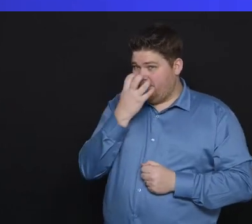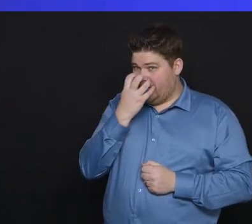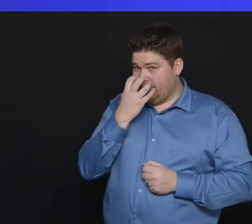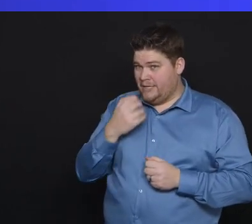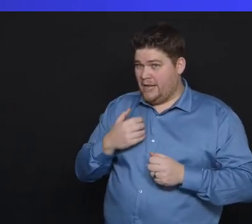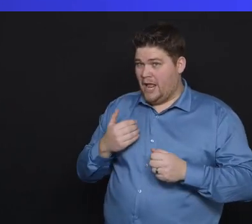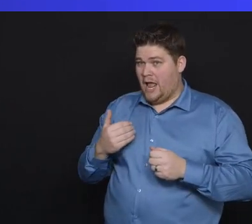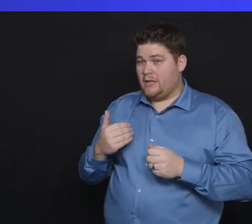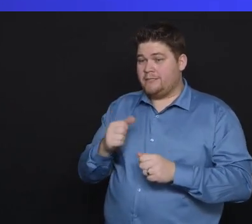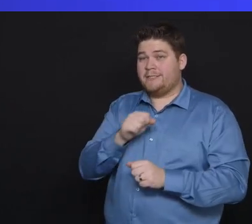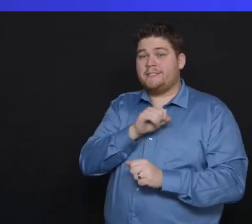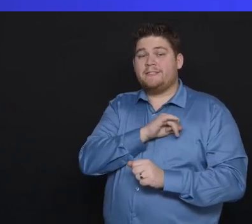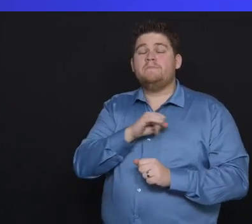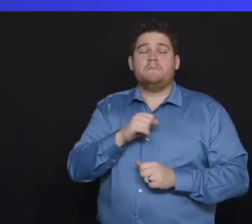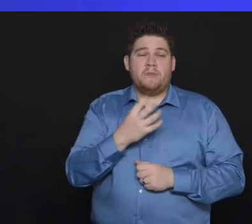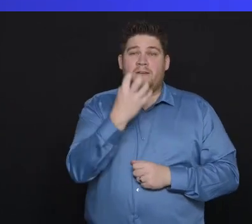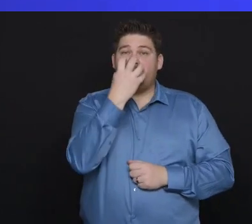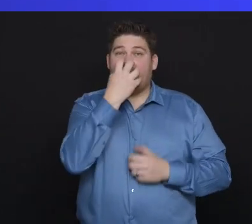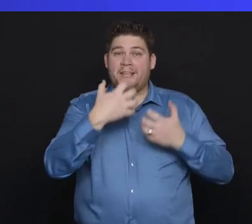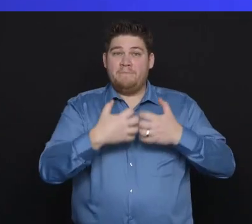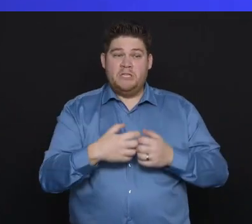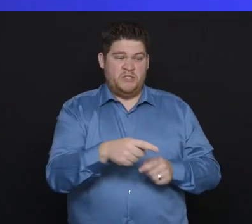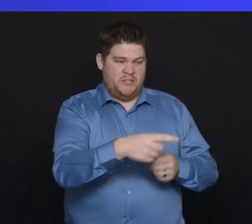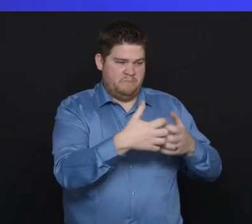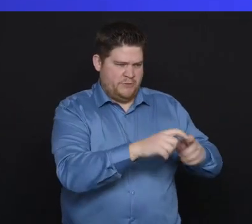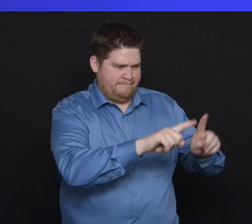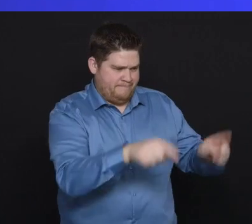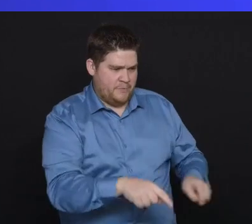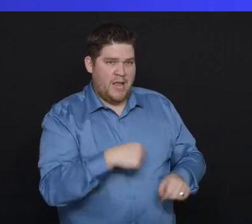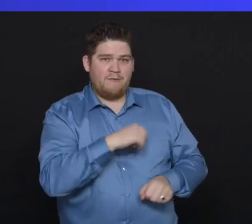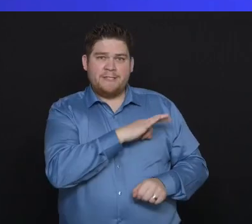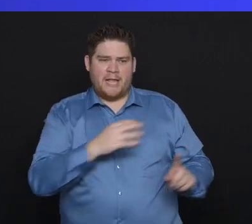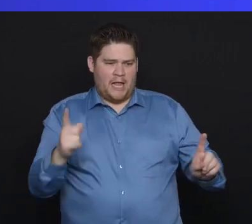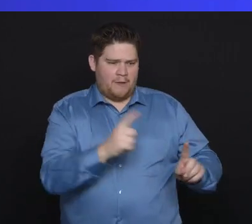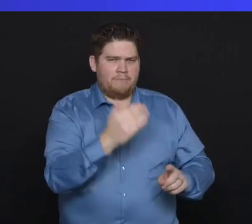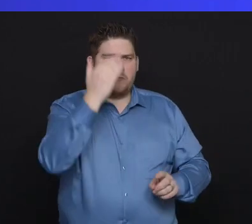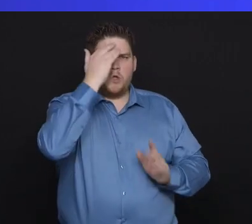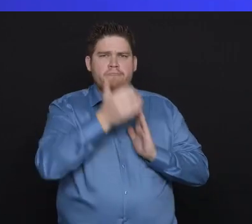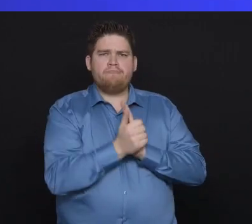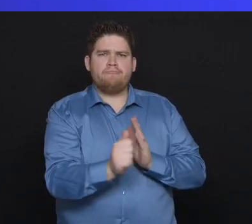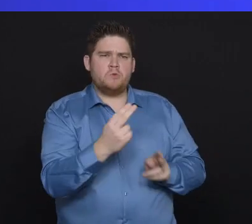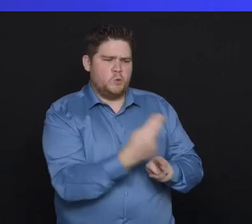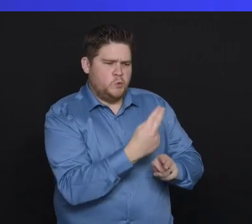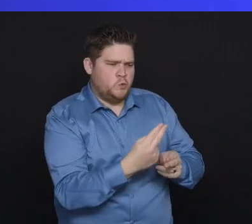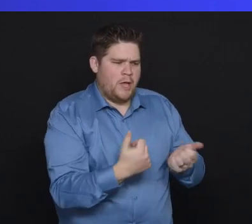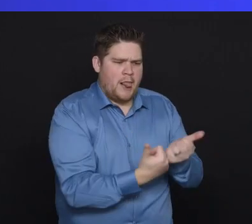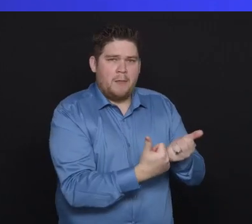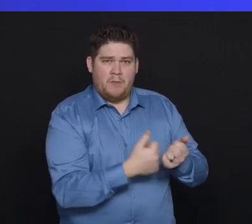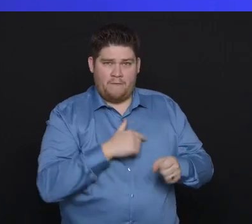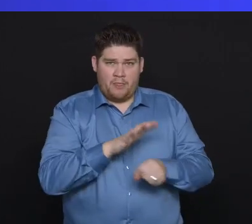handle the ventilators. DR. BONNIE I'll address the second one. Pressatory therapists, a key